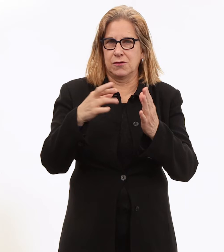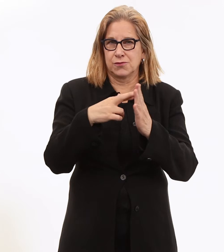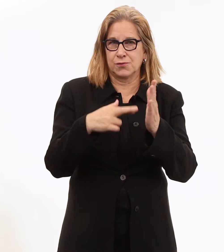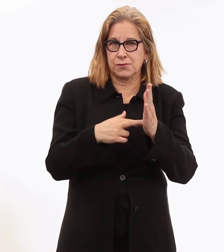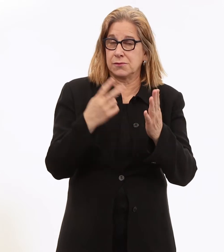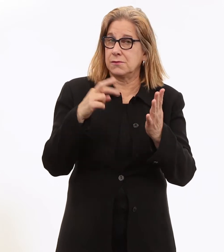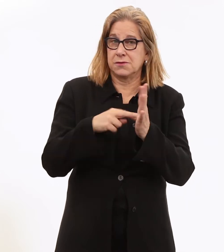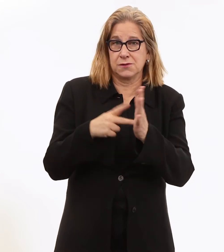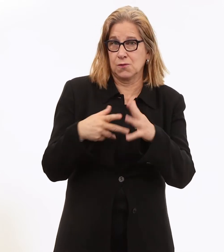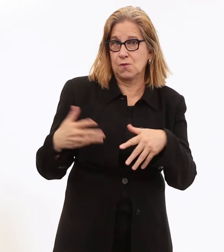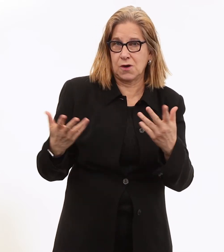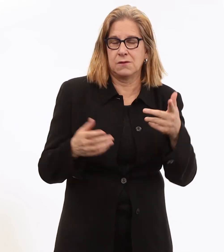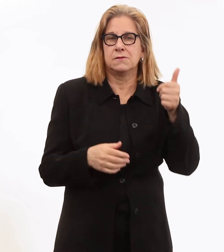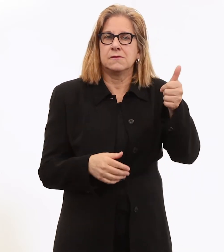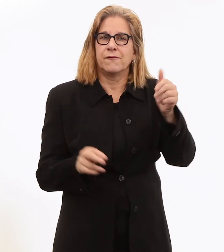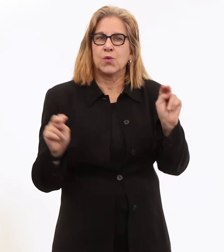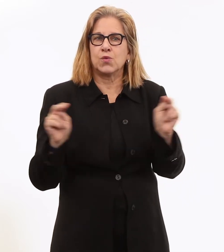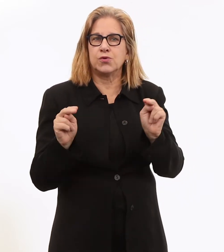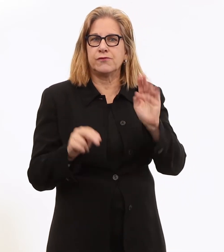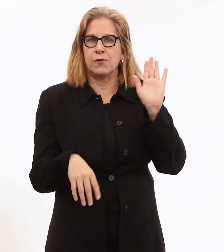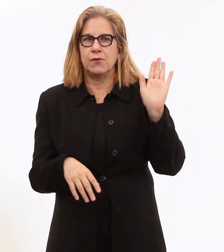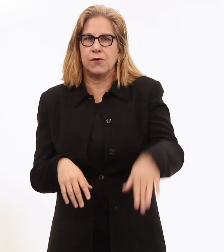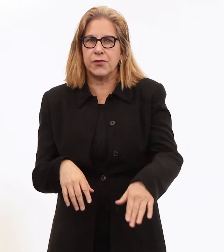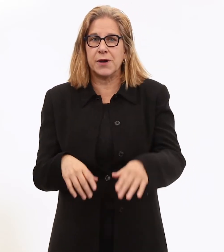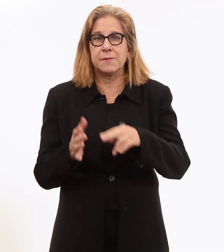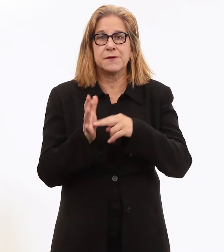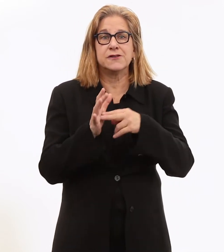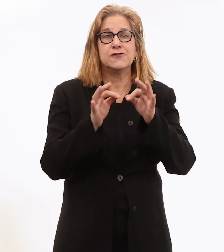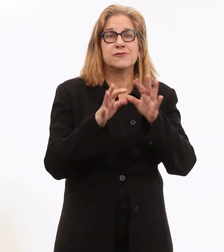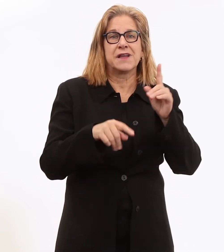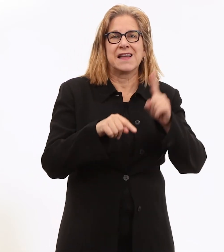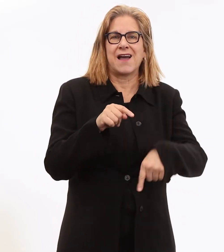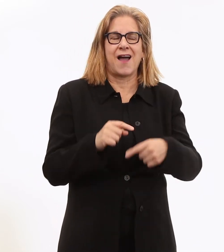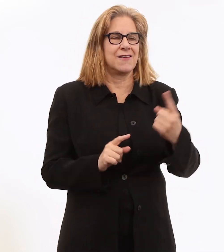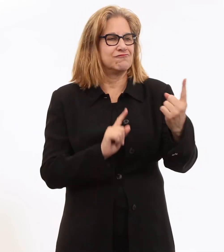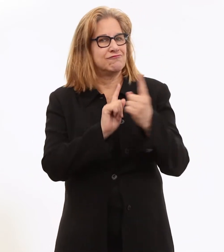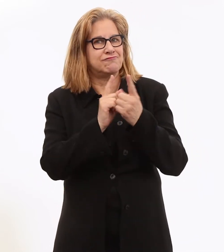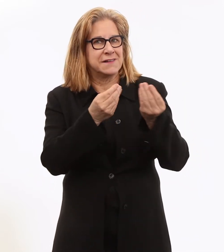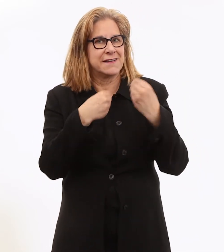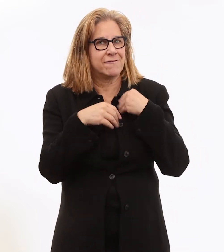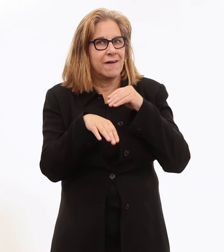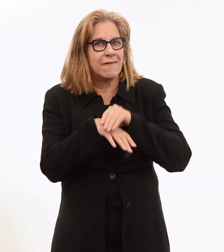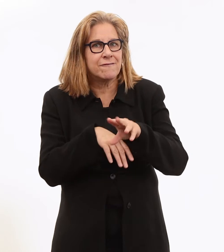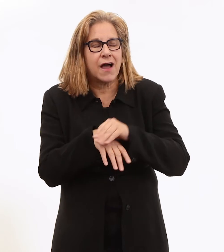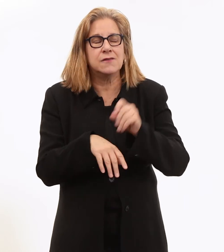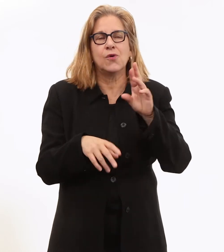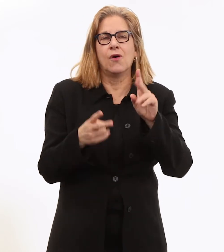This means that the interpreter cannot give you legal advice or explain court proceedings.